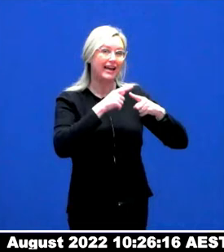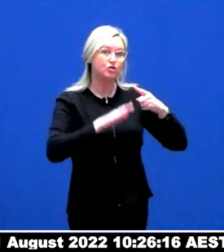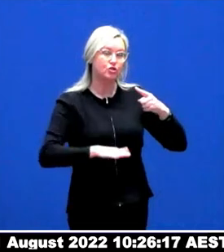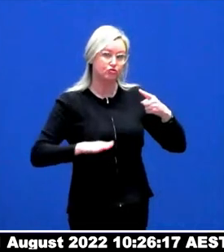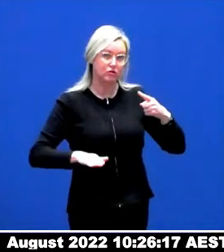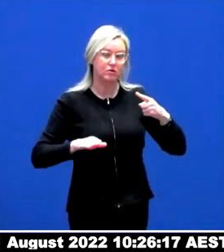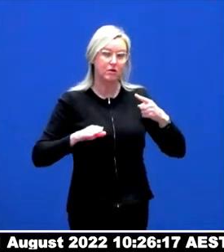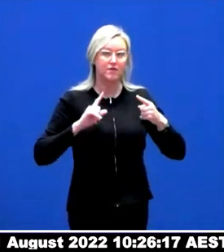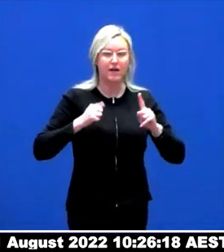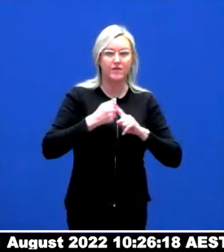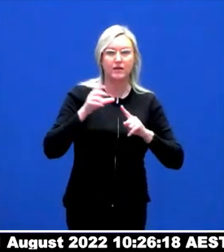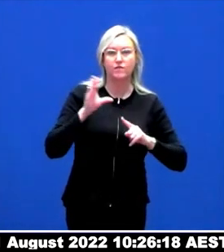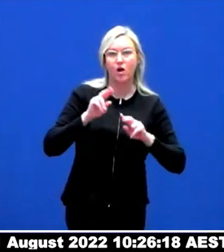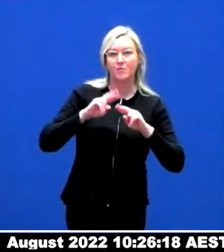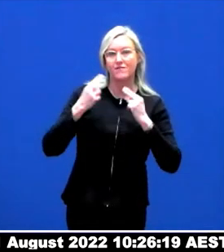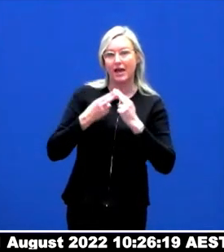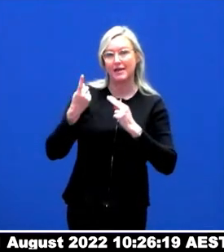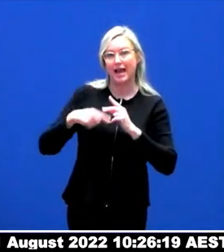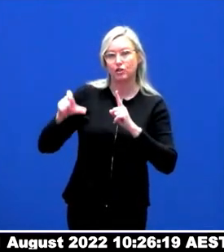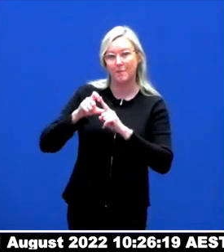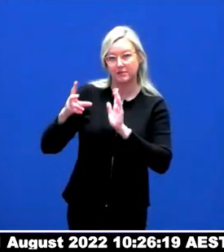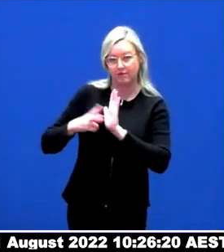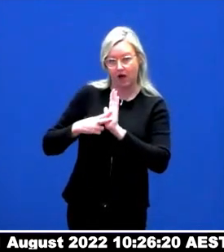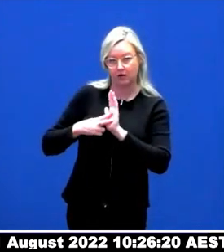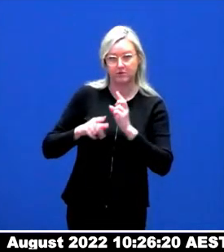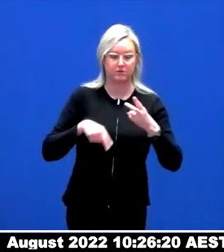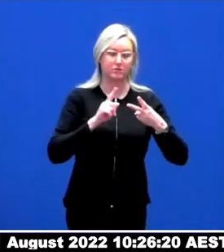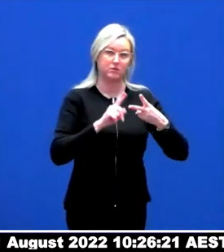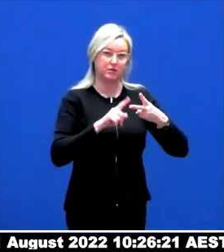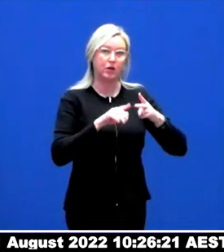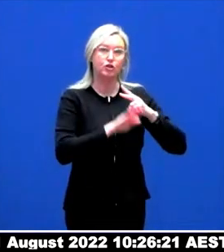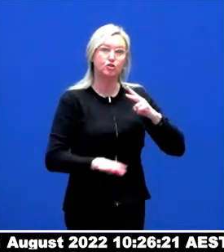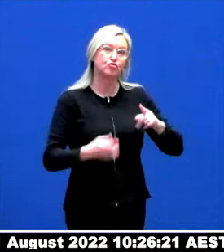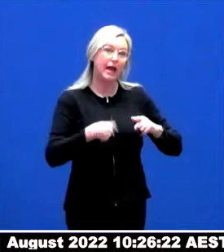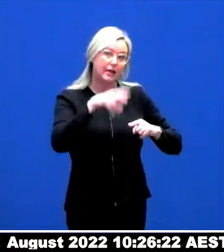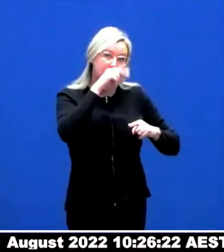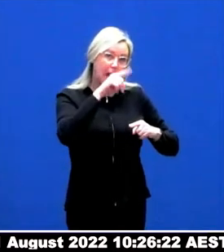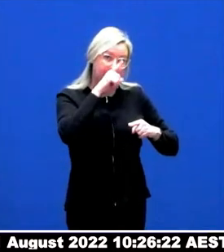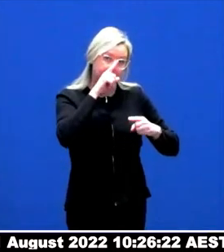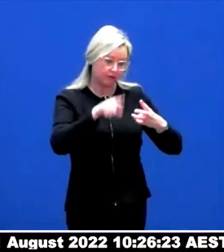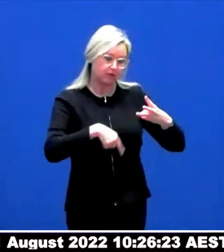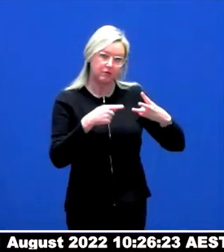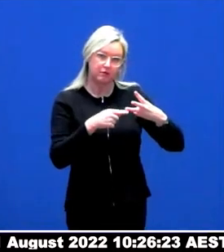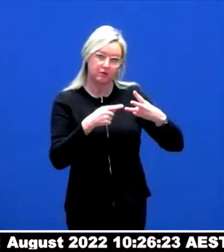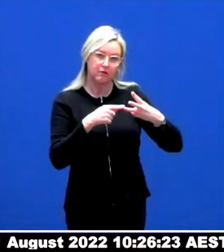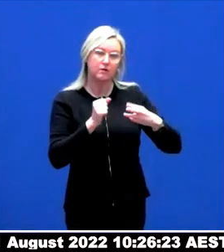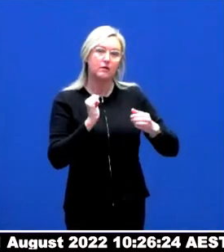family and domestic violence; secondly, children and young people; thirdly, Indigenous Australians.